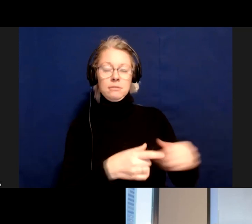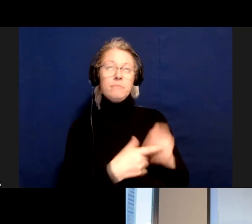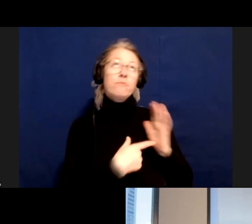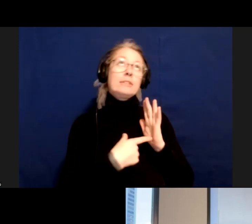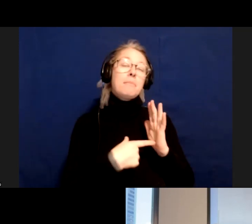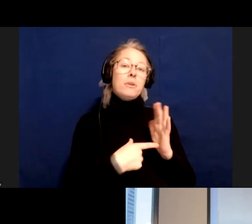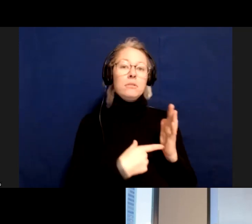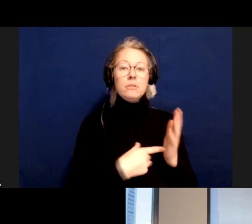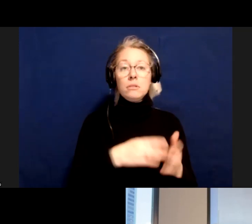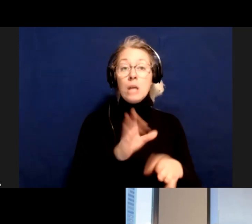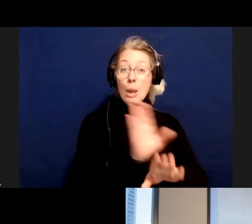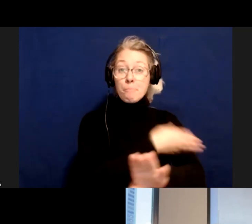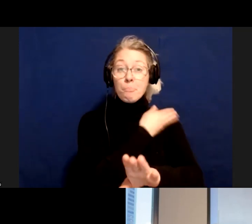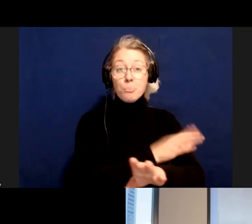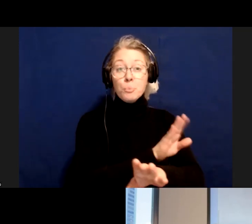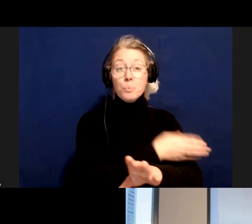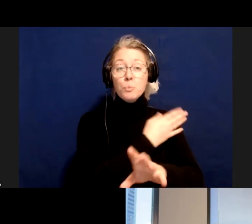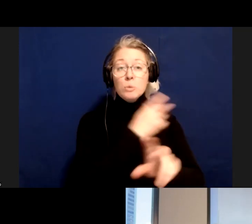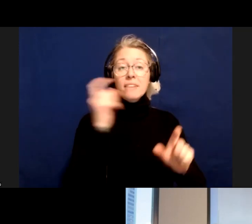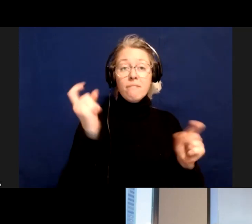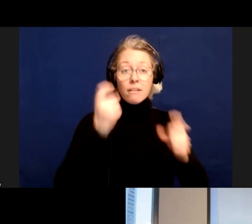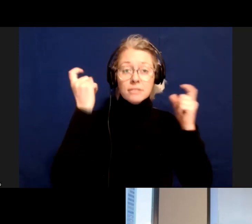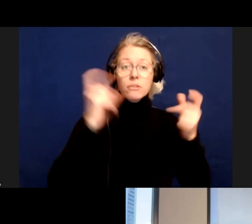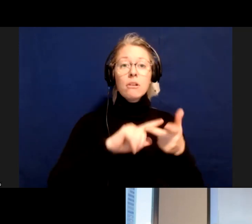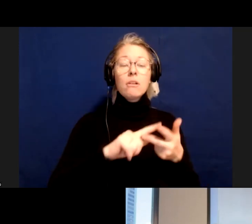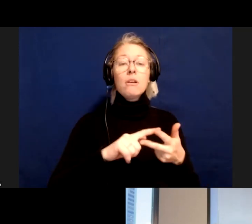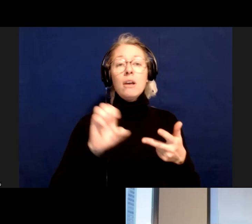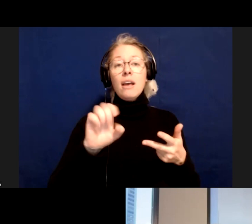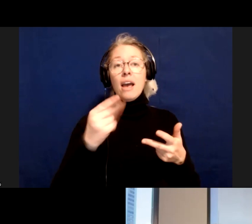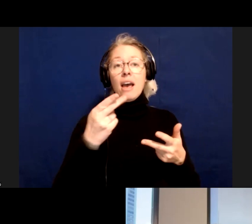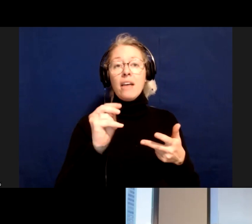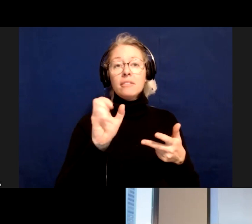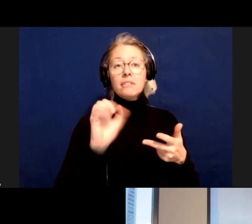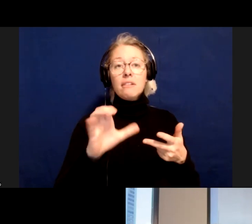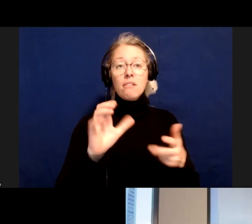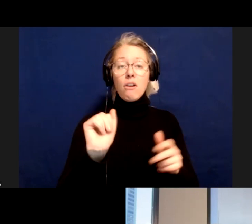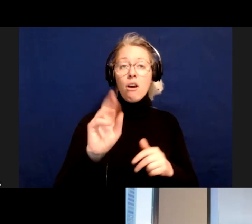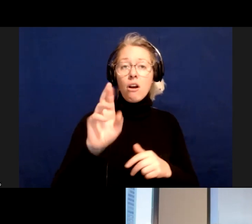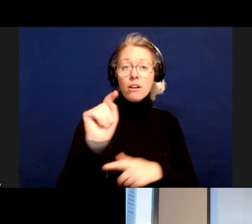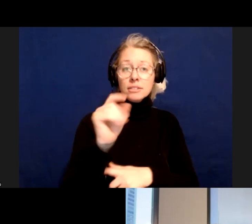the Big music festival, the Ethnic Arts Festival during Black History Month, the High Performance